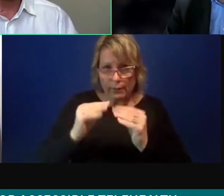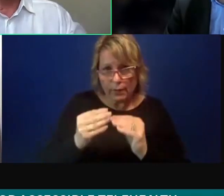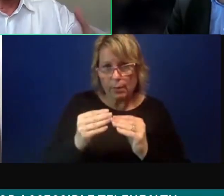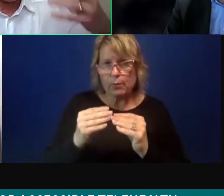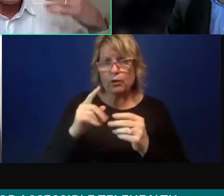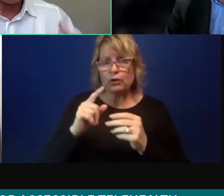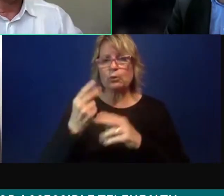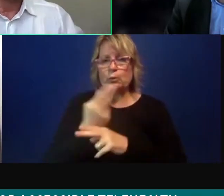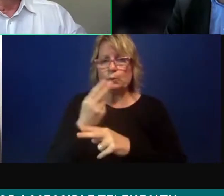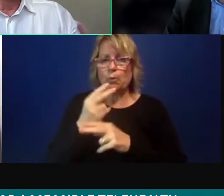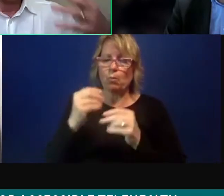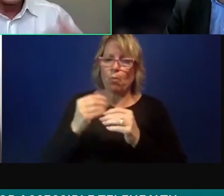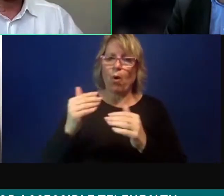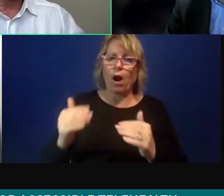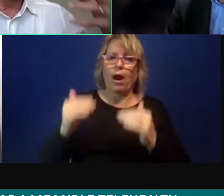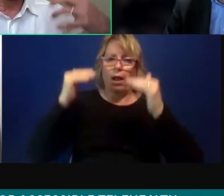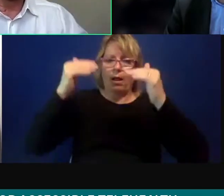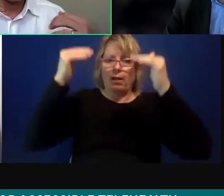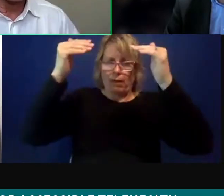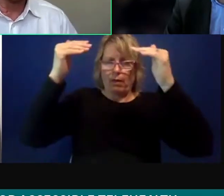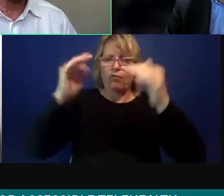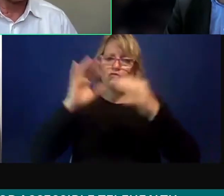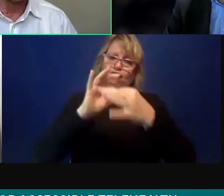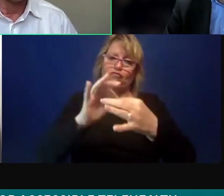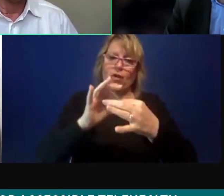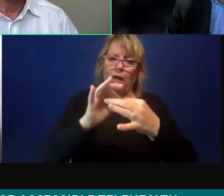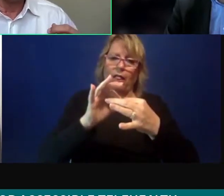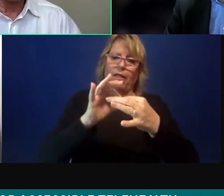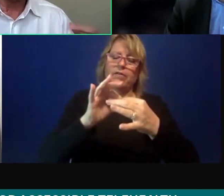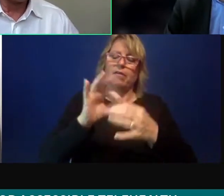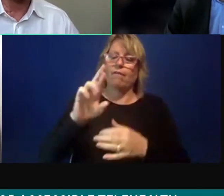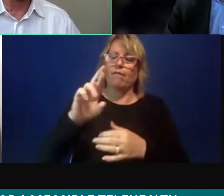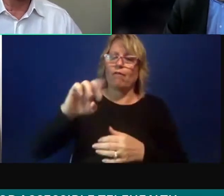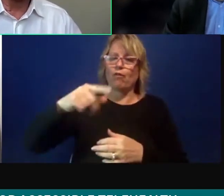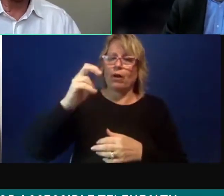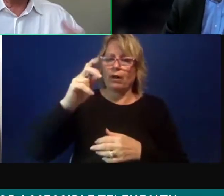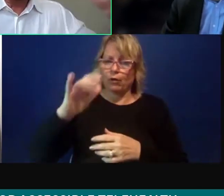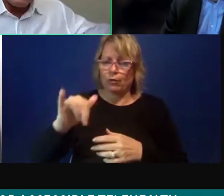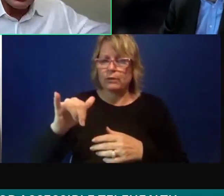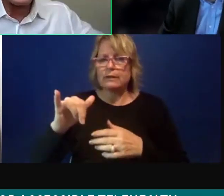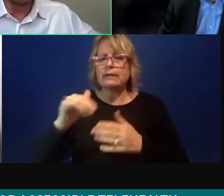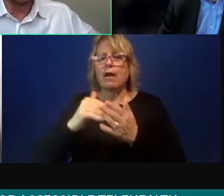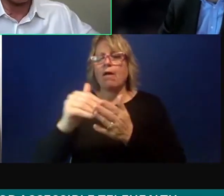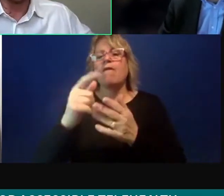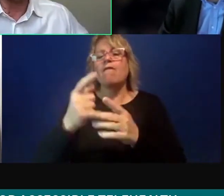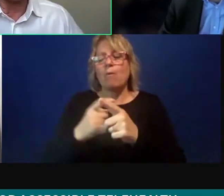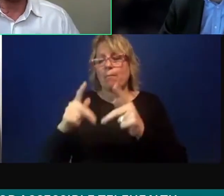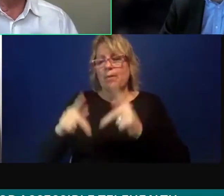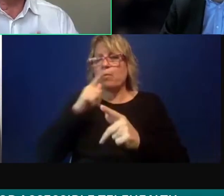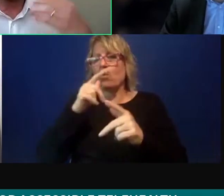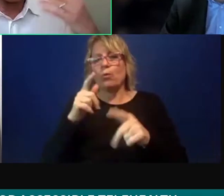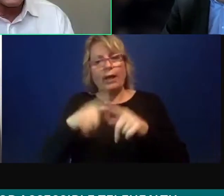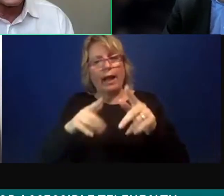at a higher relative frequency by people that have trouble leaving their home or have trouble